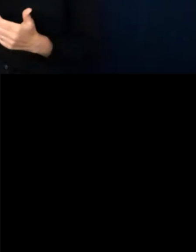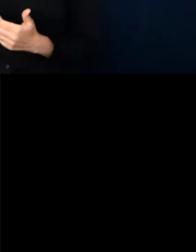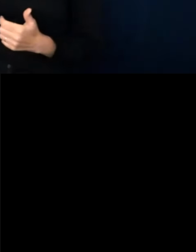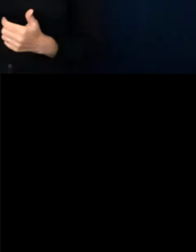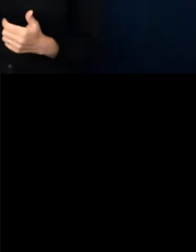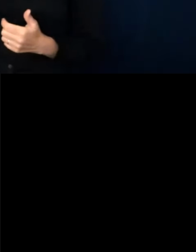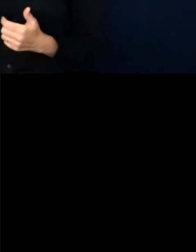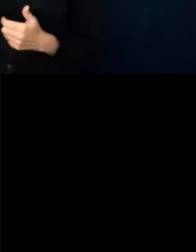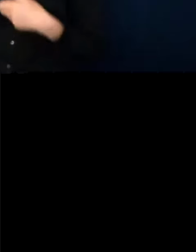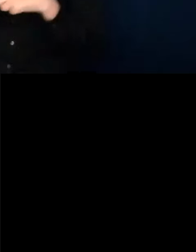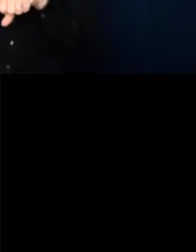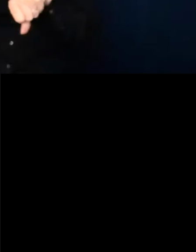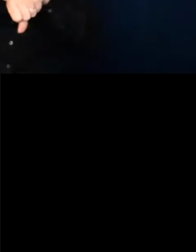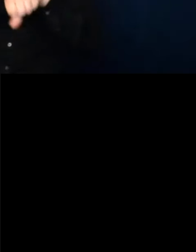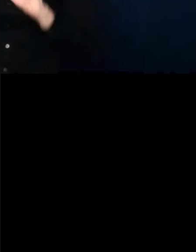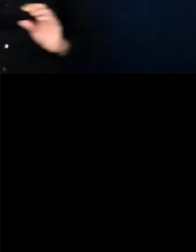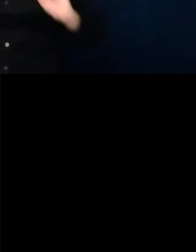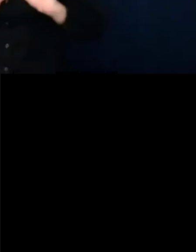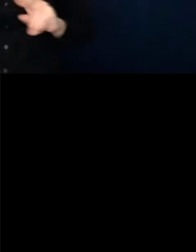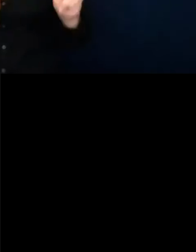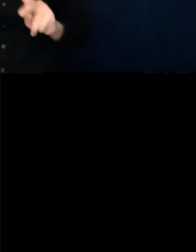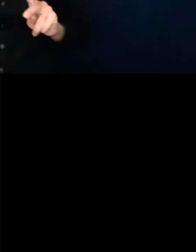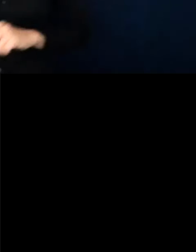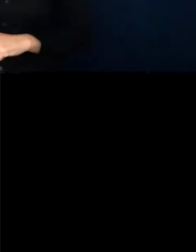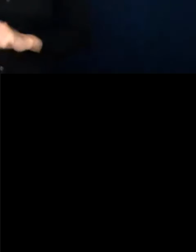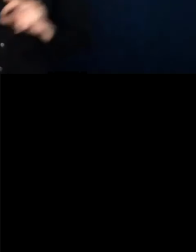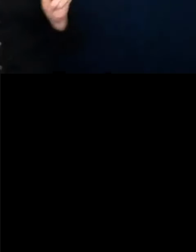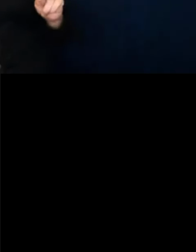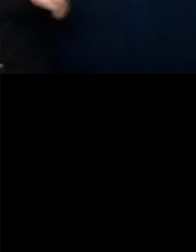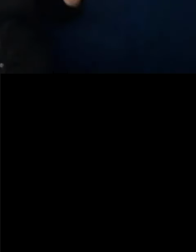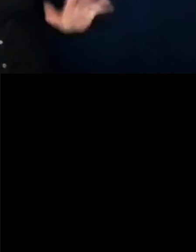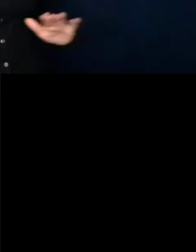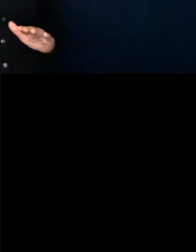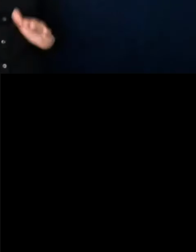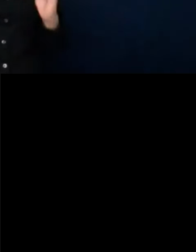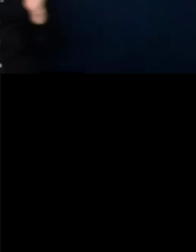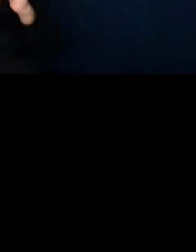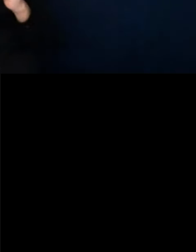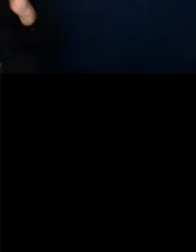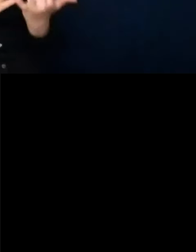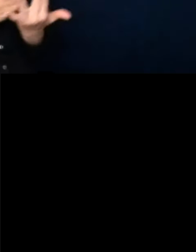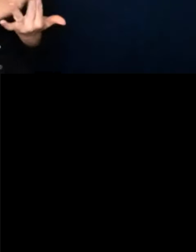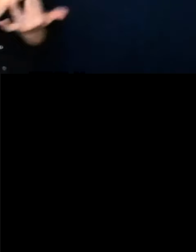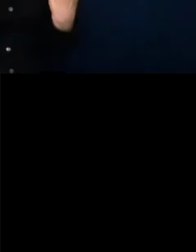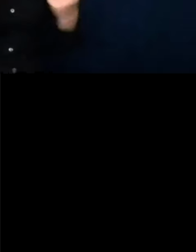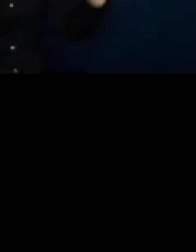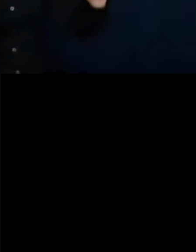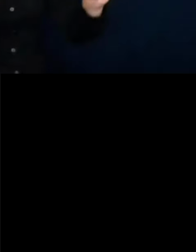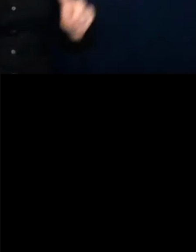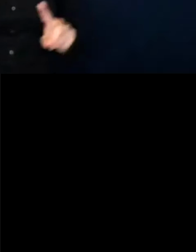not just those who've figured out the formula. So it's something that we're trying, and you may like it and you may not.